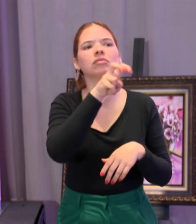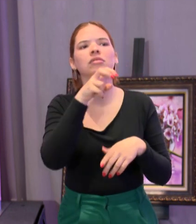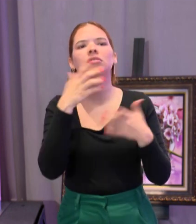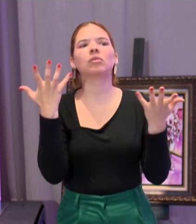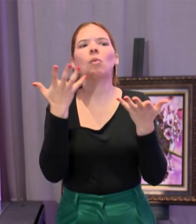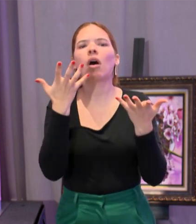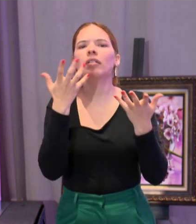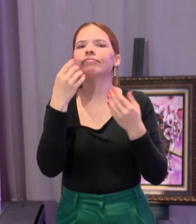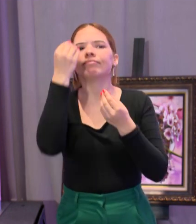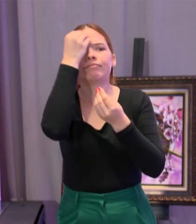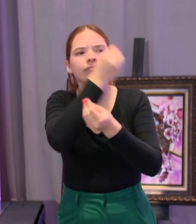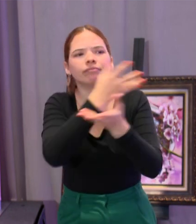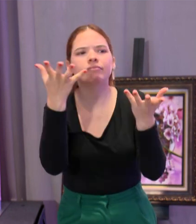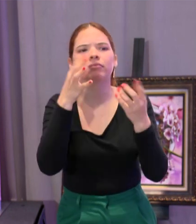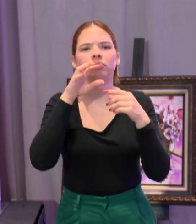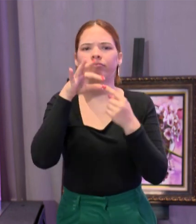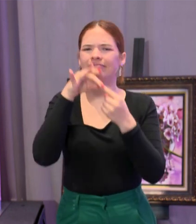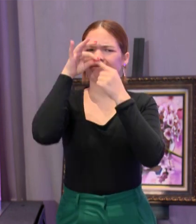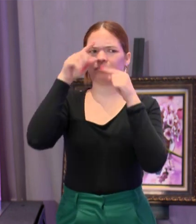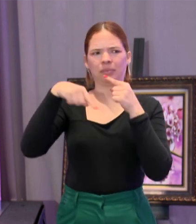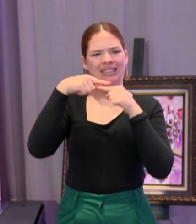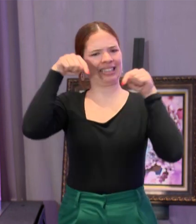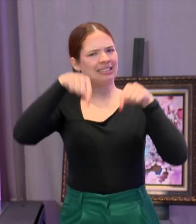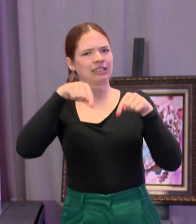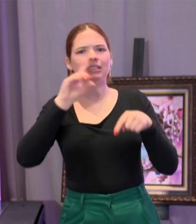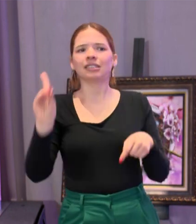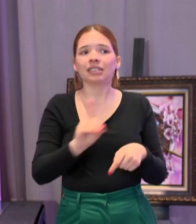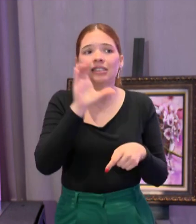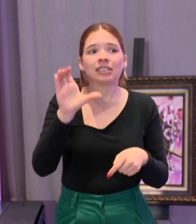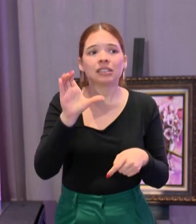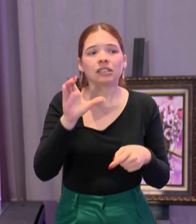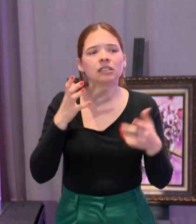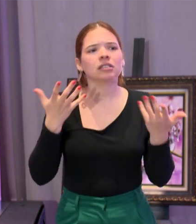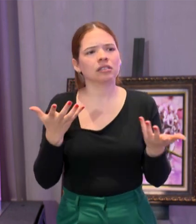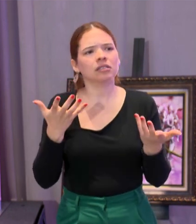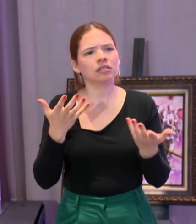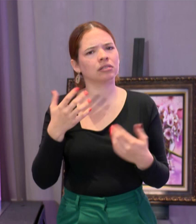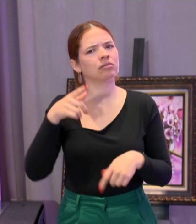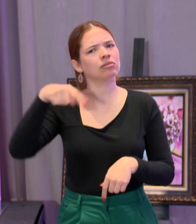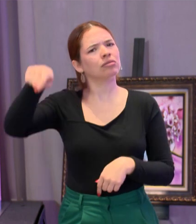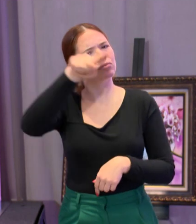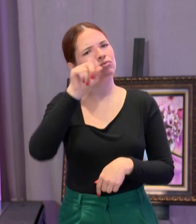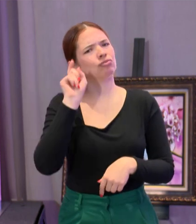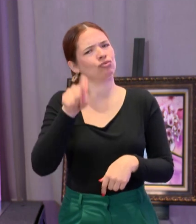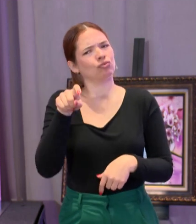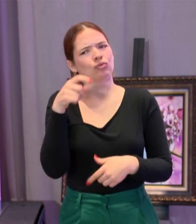ABOUT OUR DESTINATION AND WHY PEOPLE SHOULD EXPERIENCE D.C.